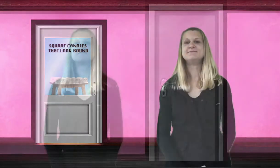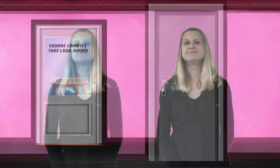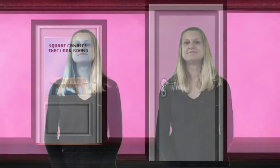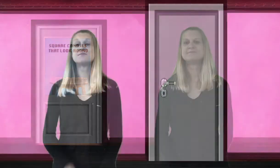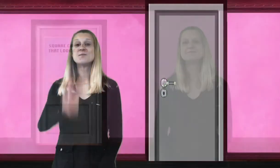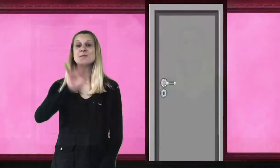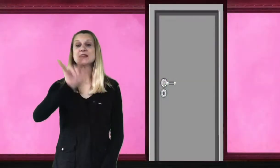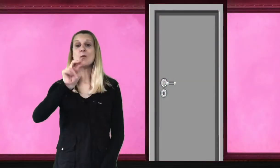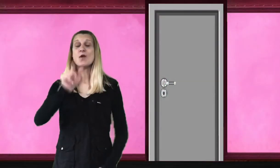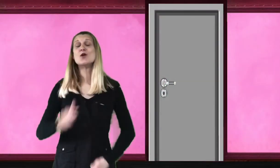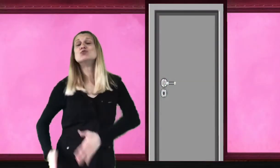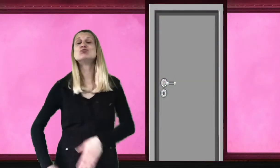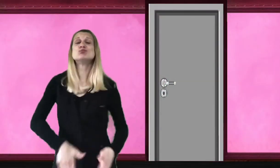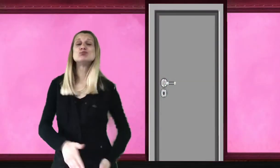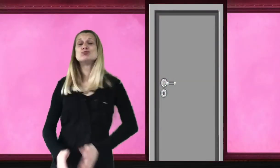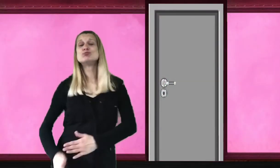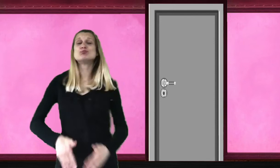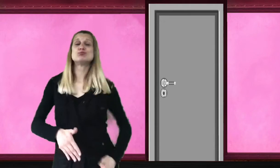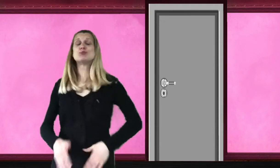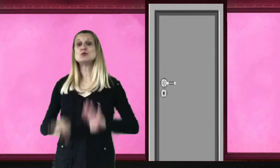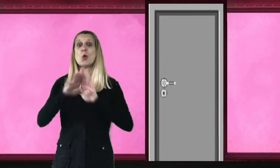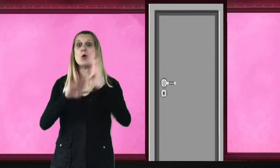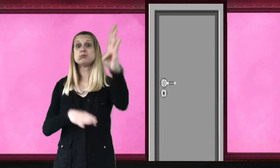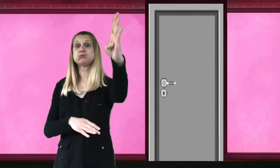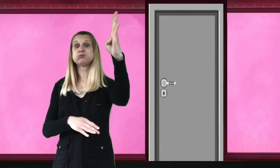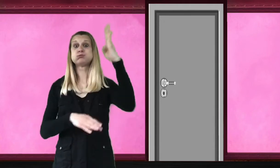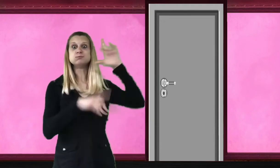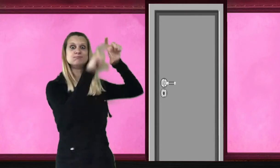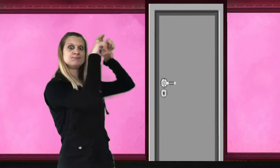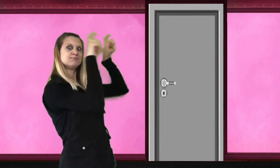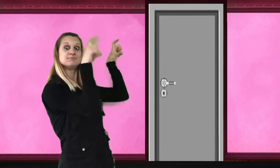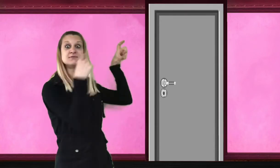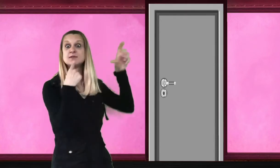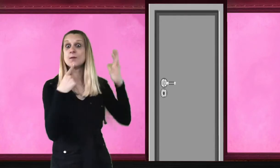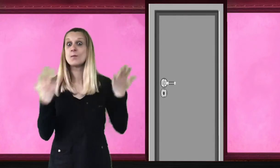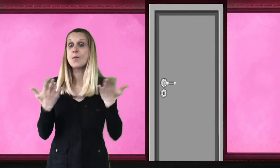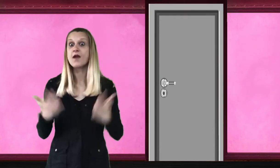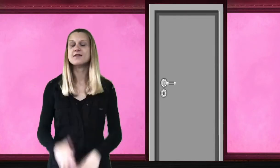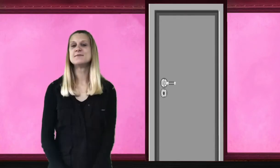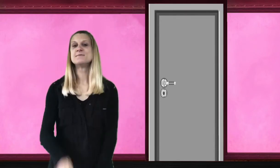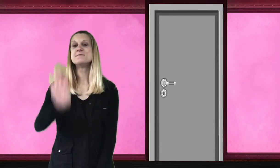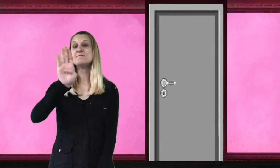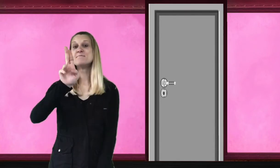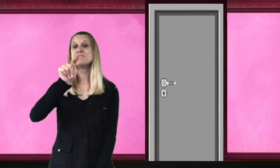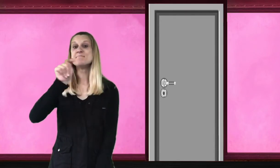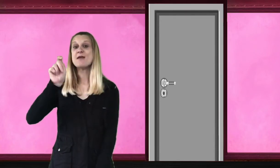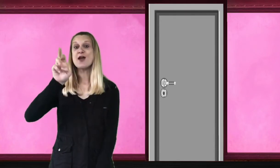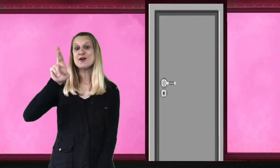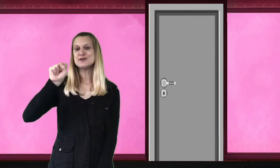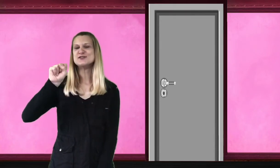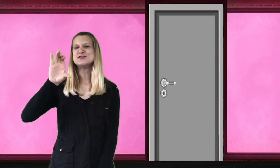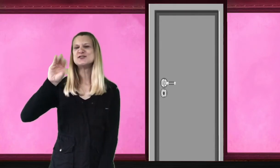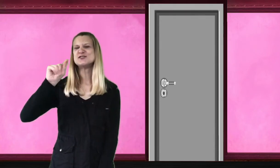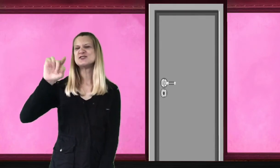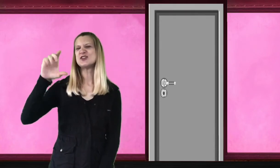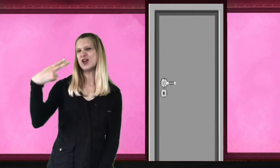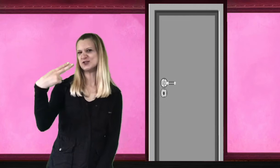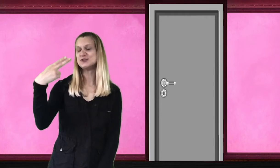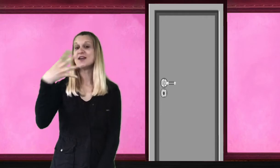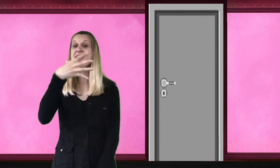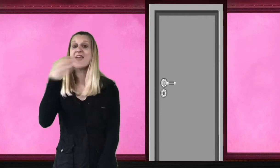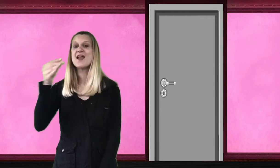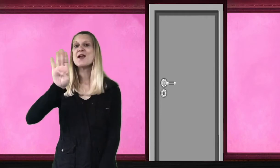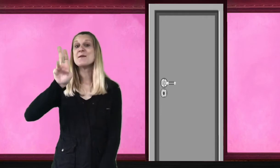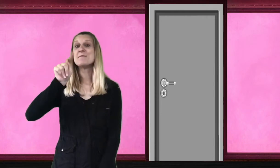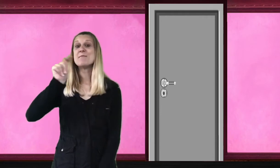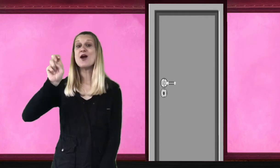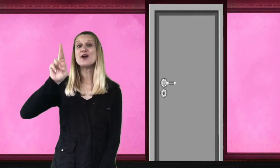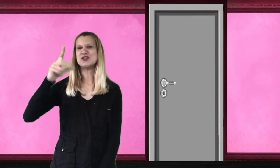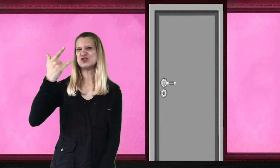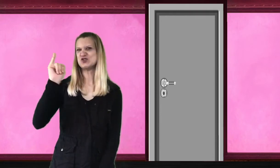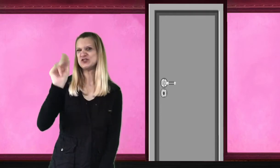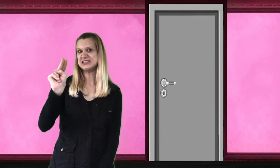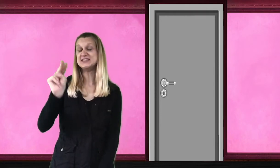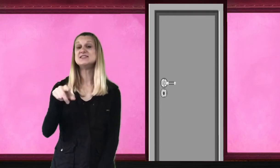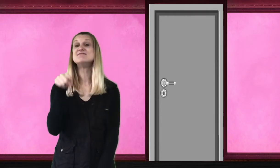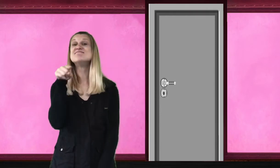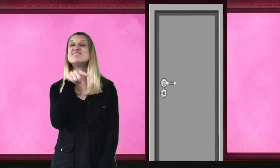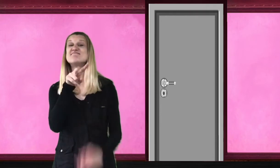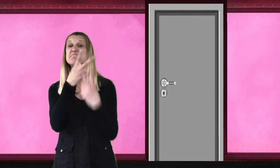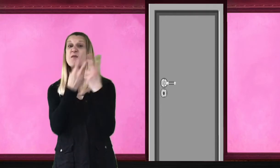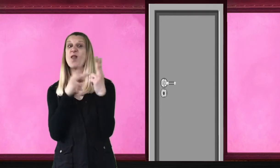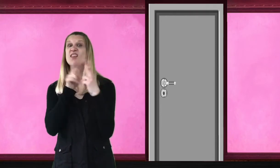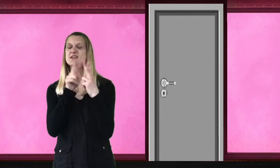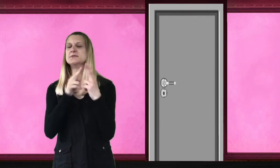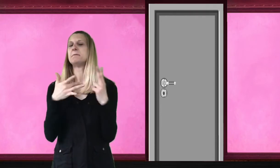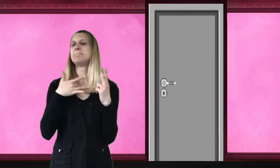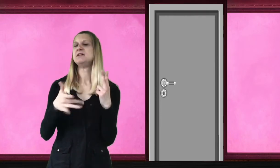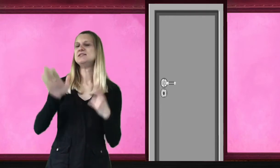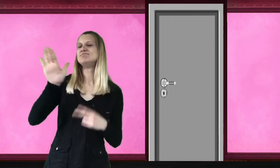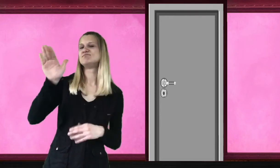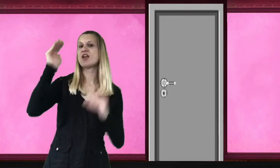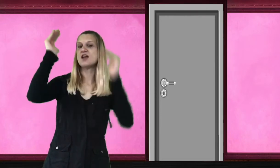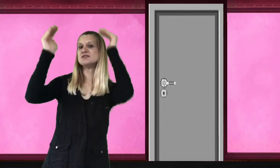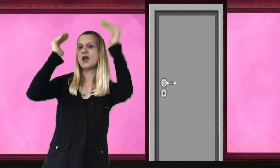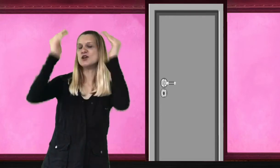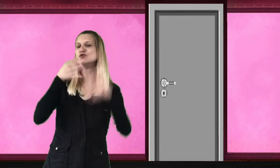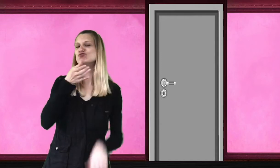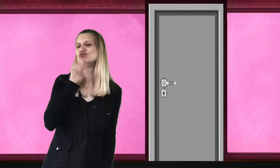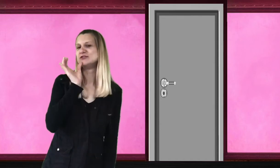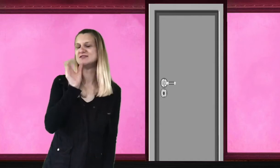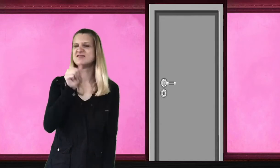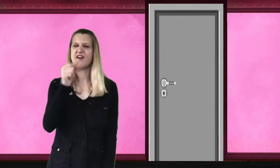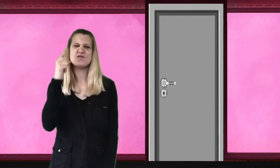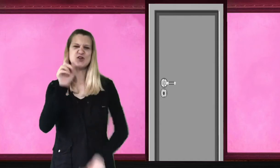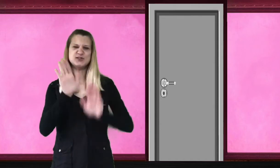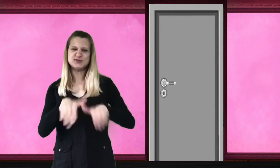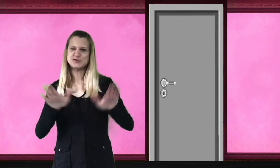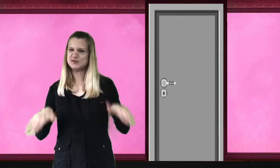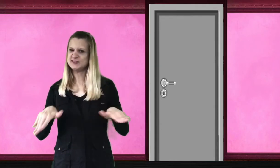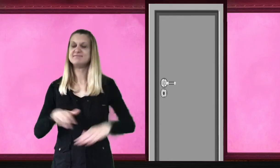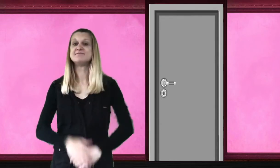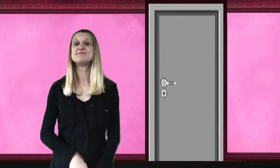BUTTERSCOTCH AND BUTTERGIN, it said on the next door they passed. (They are adults' kind of drink.)